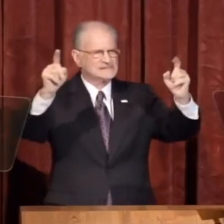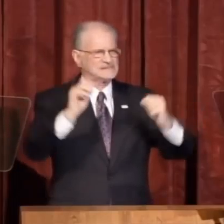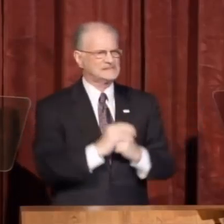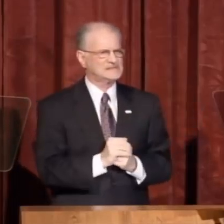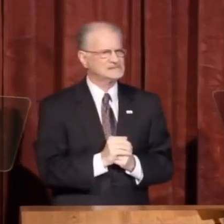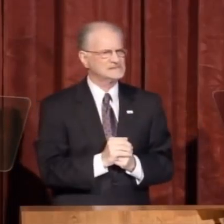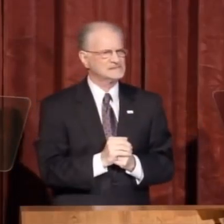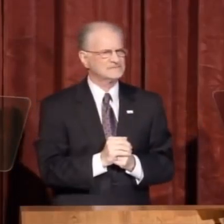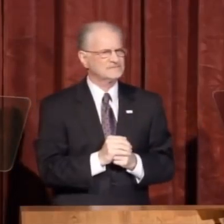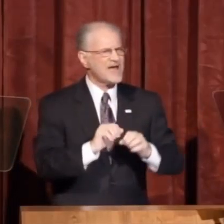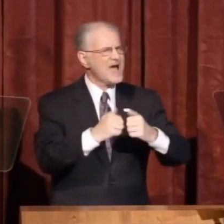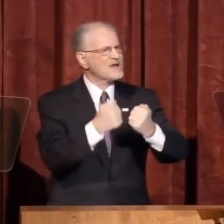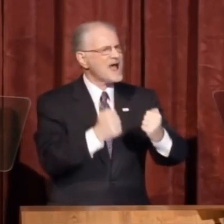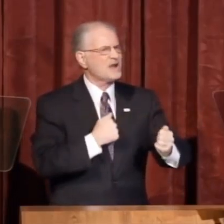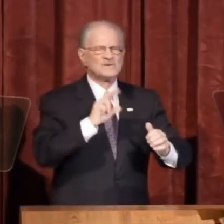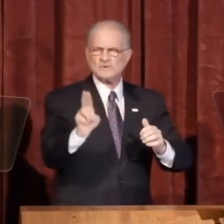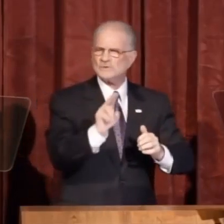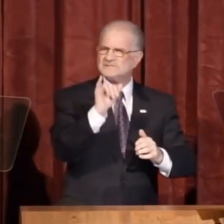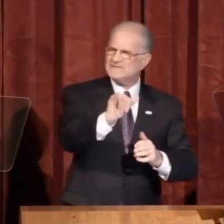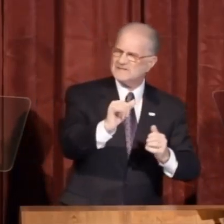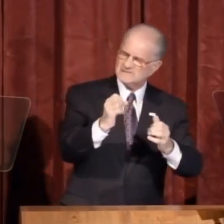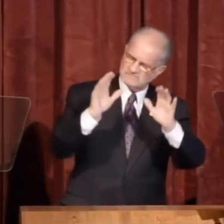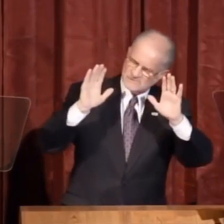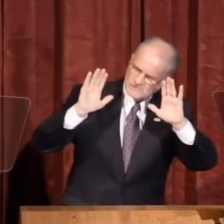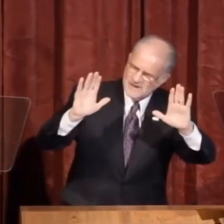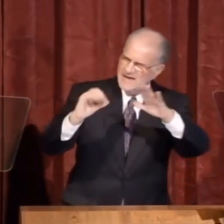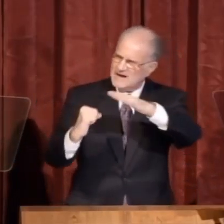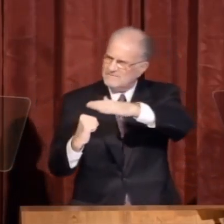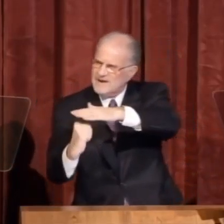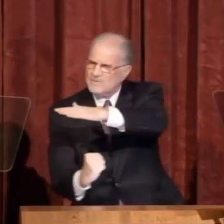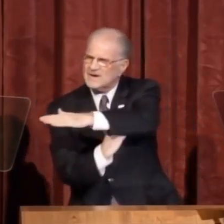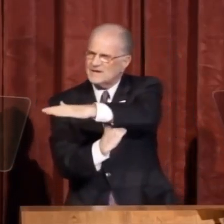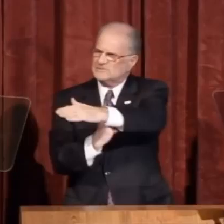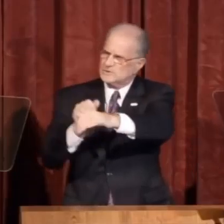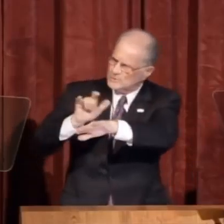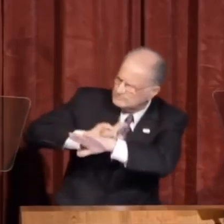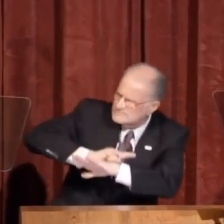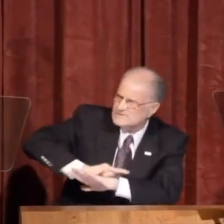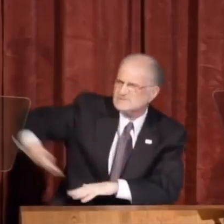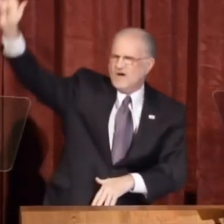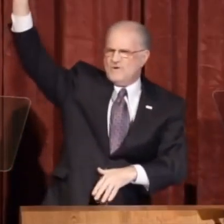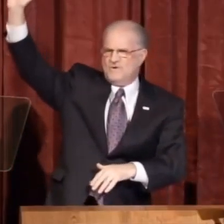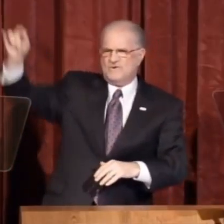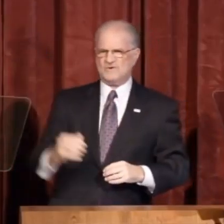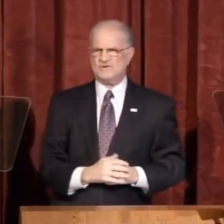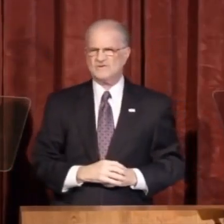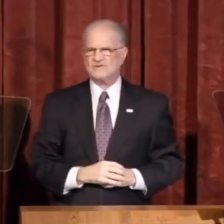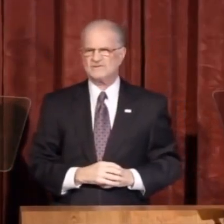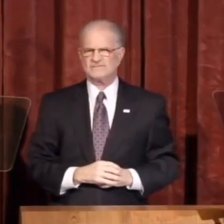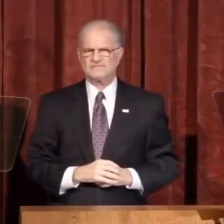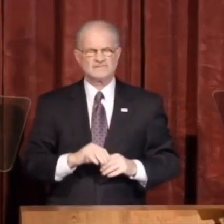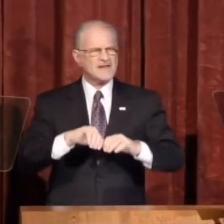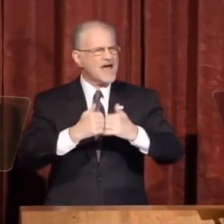Also in process is the development of a ten-year master plan for the University.